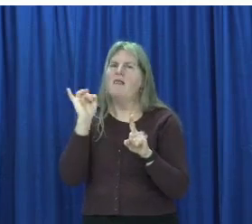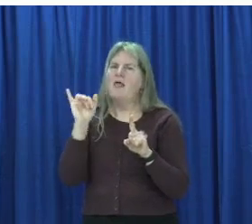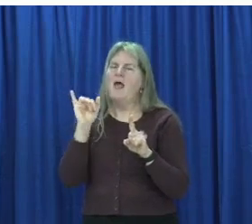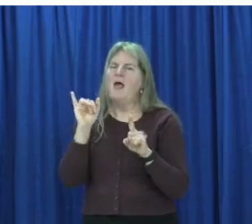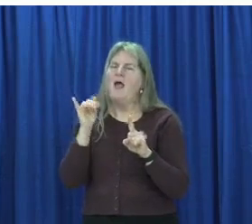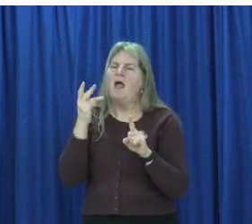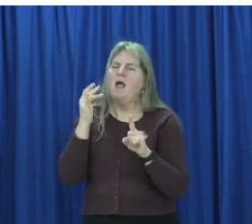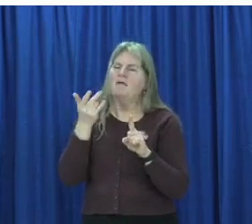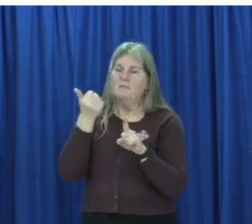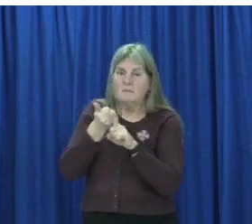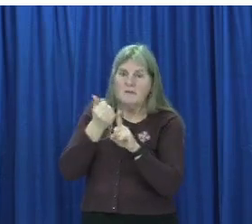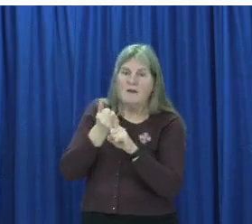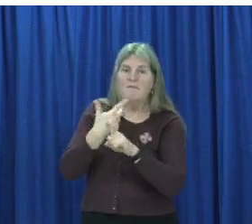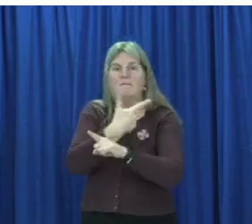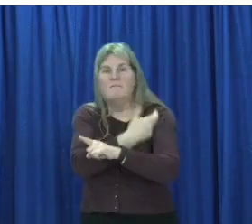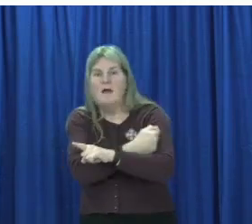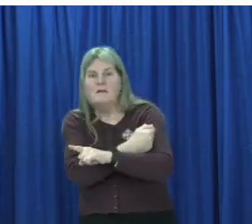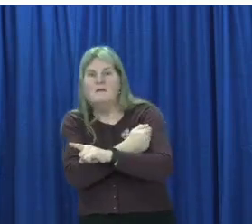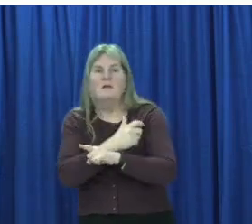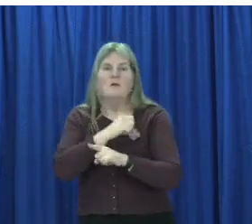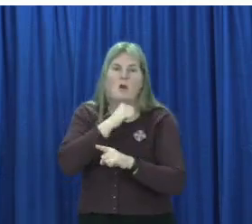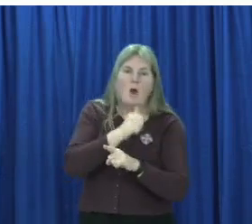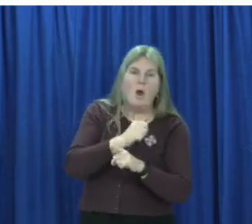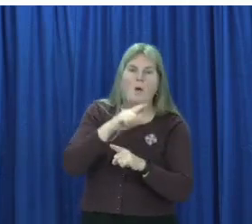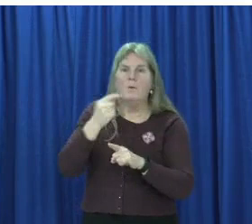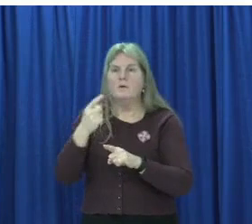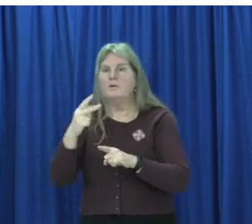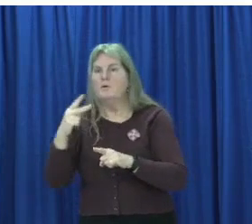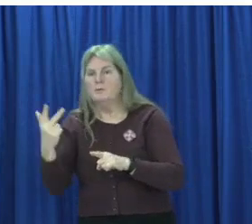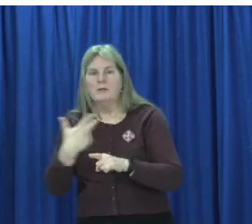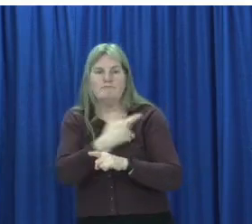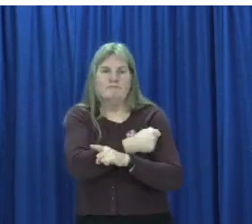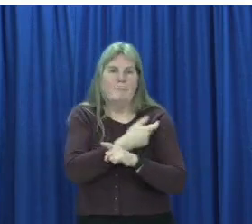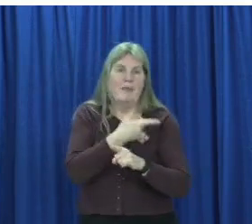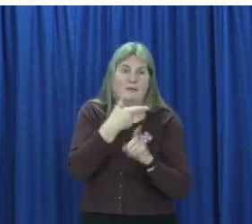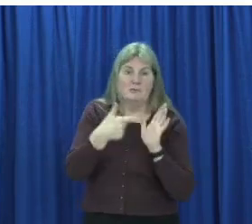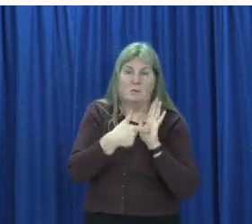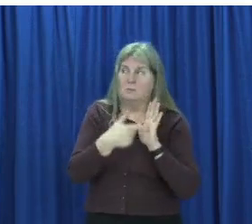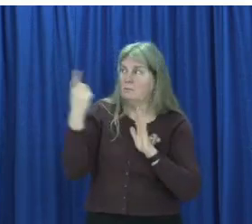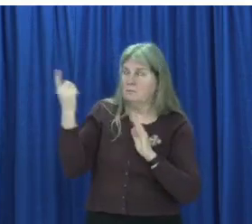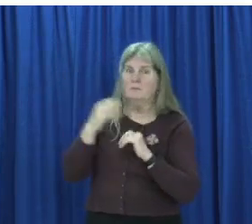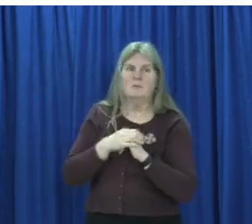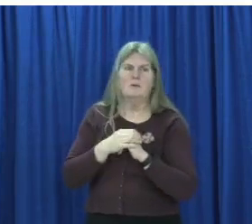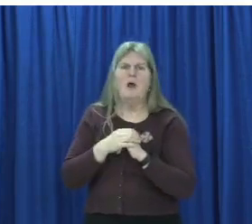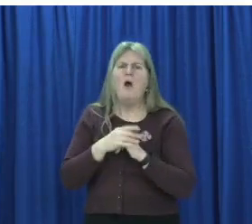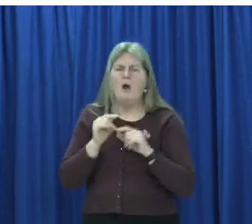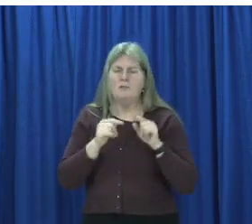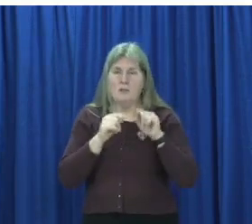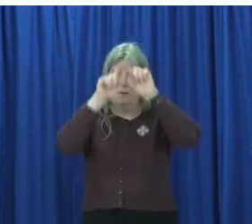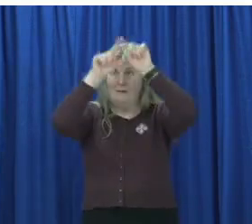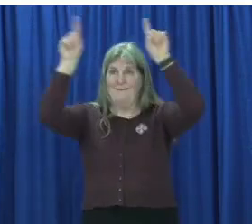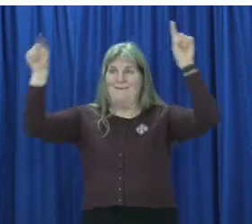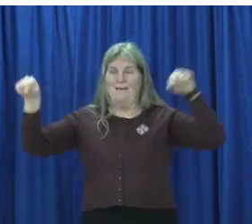cases. If you select the tabs at the bottom, you can choose whether you want to see the information